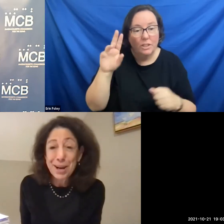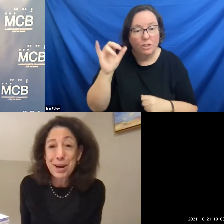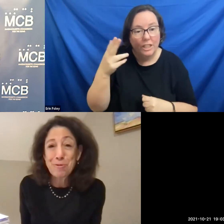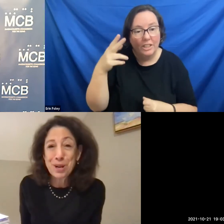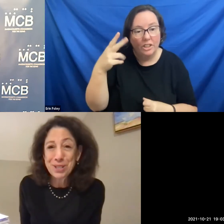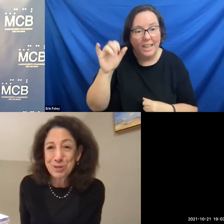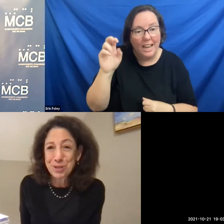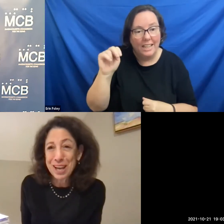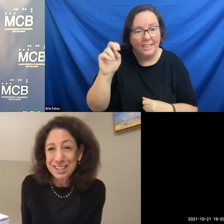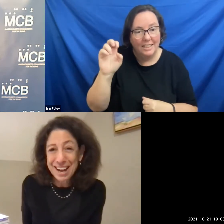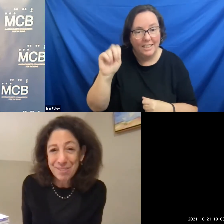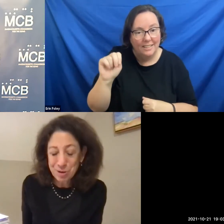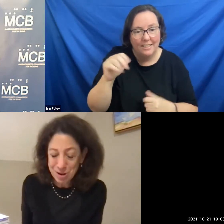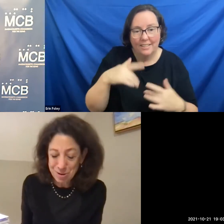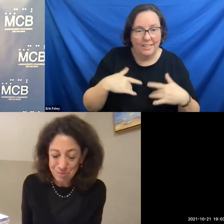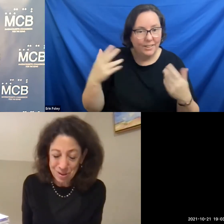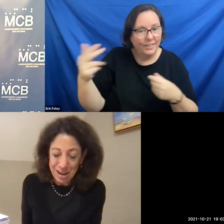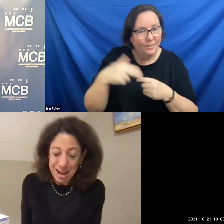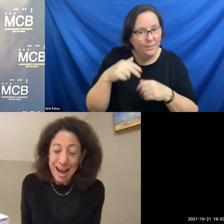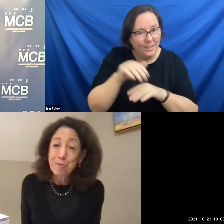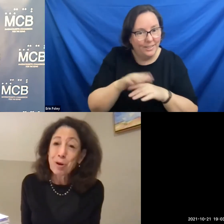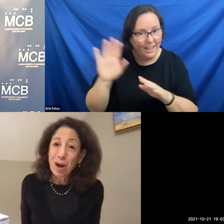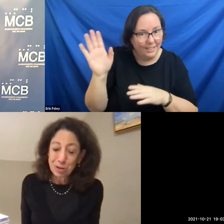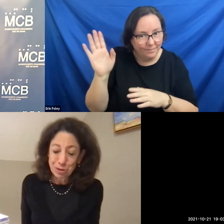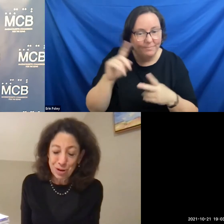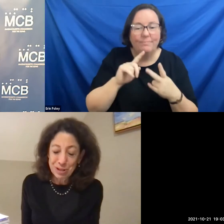Rich, we're delighted to have you here. And